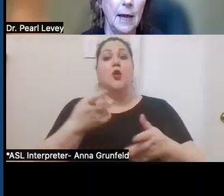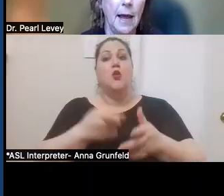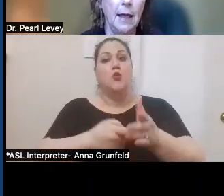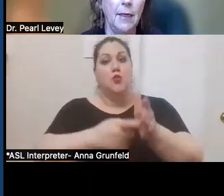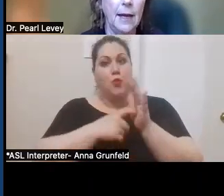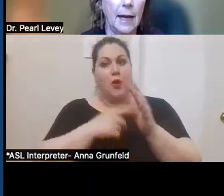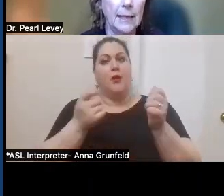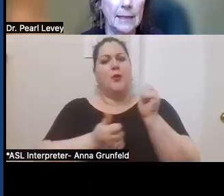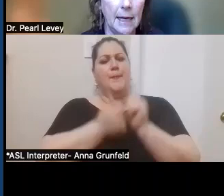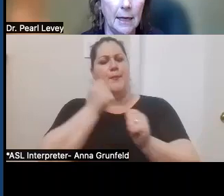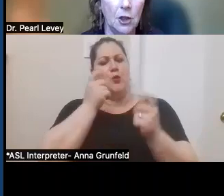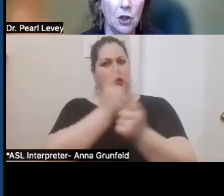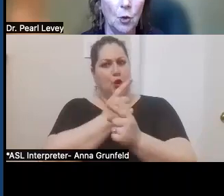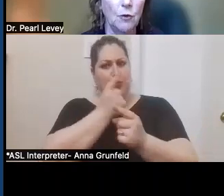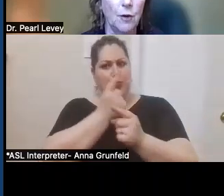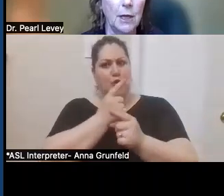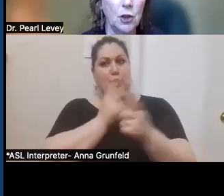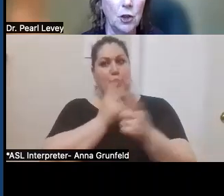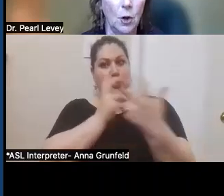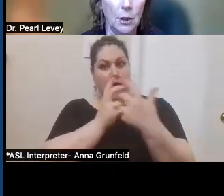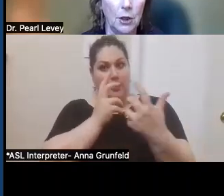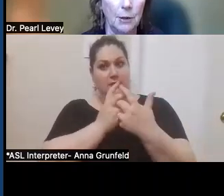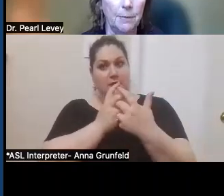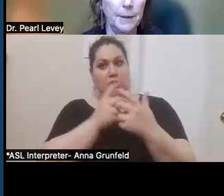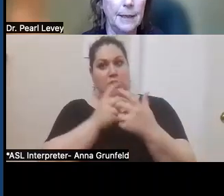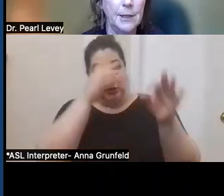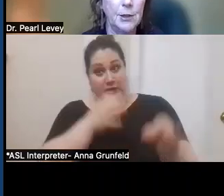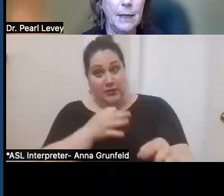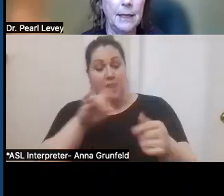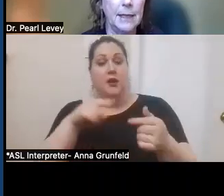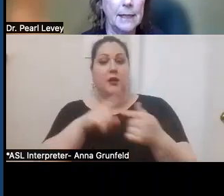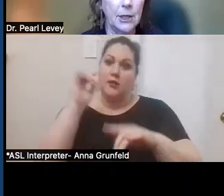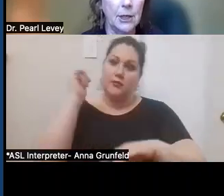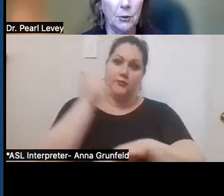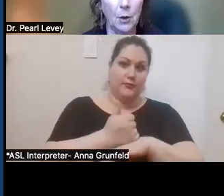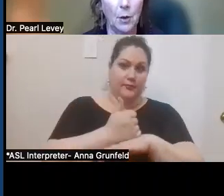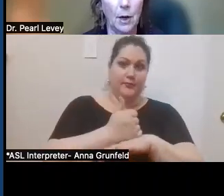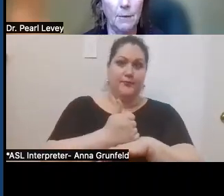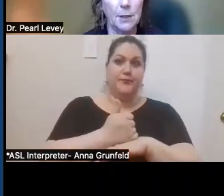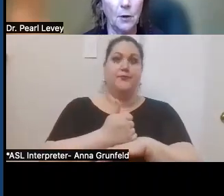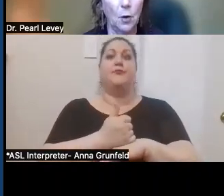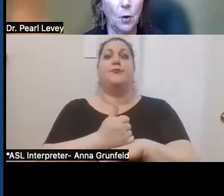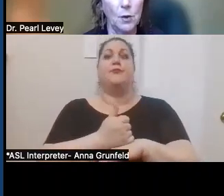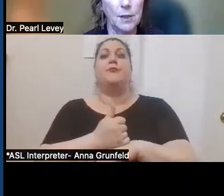and then undertaken short of undue hardship to meet the essential requirements of the course.